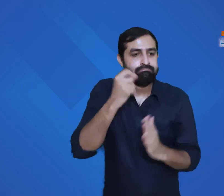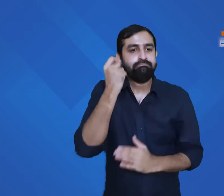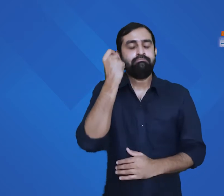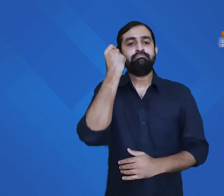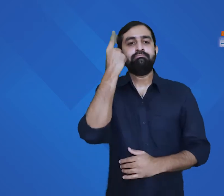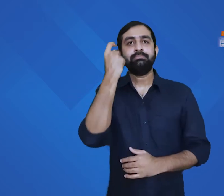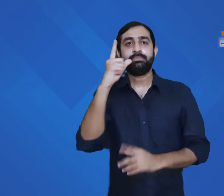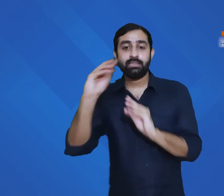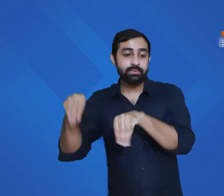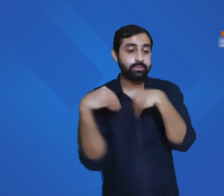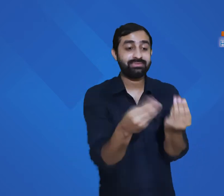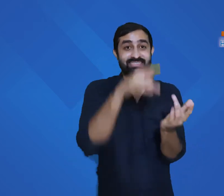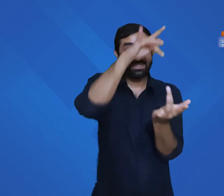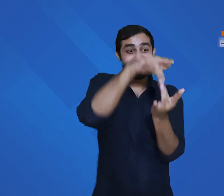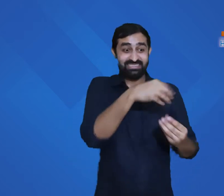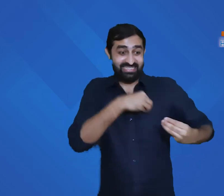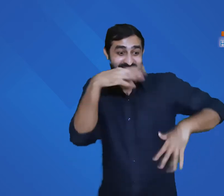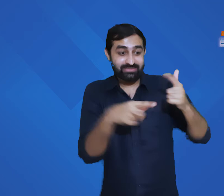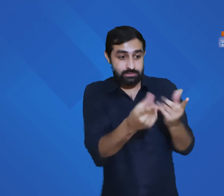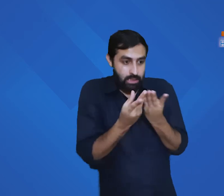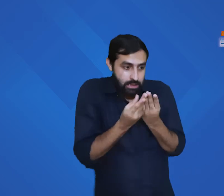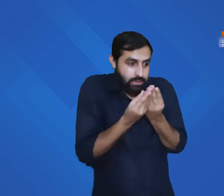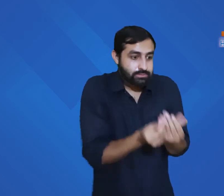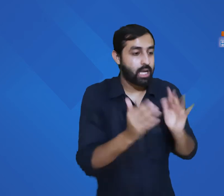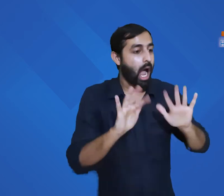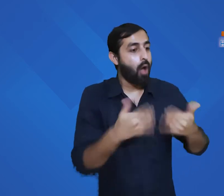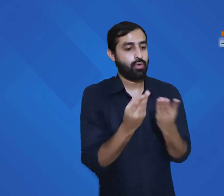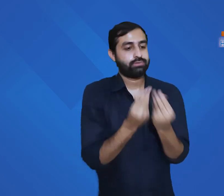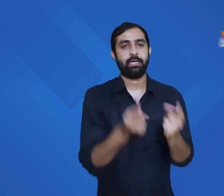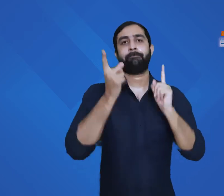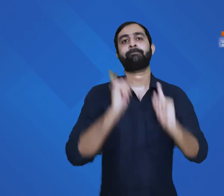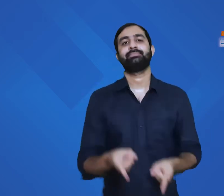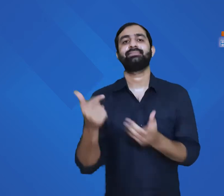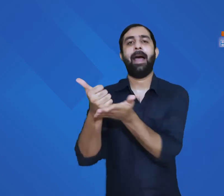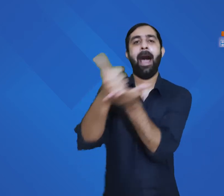to make the government understand about their conditions and bring an end to their sufferings.